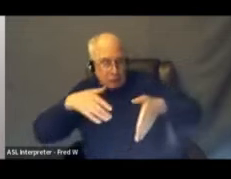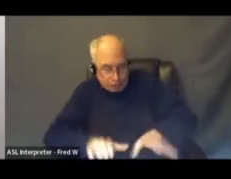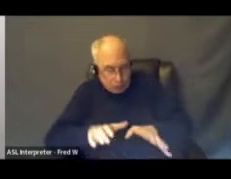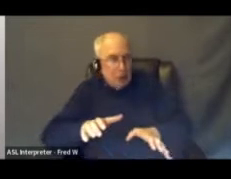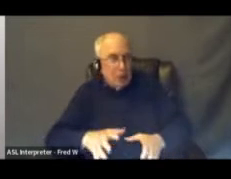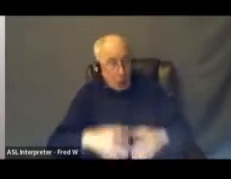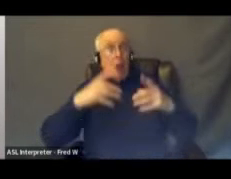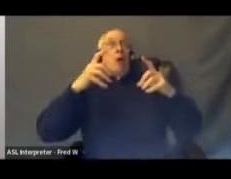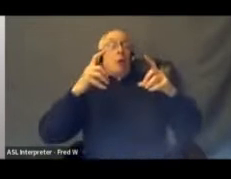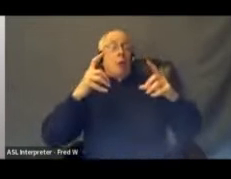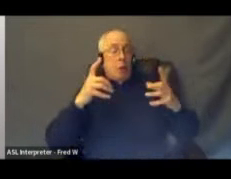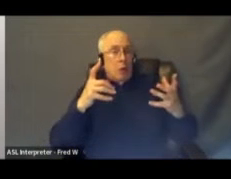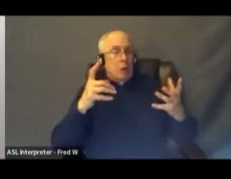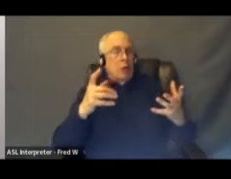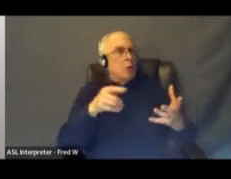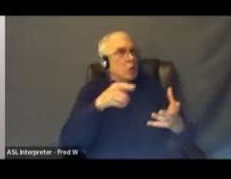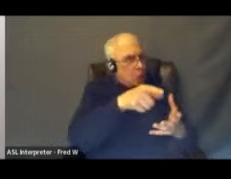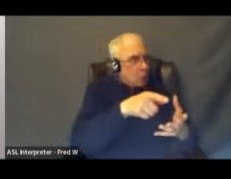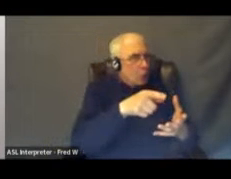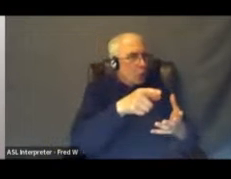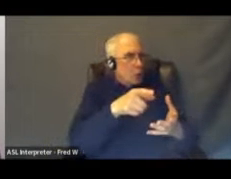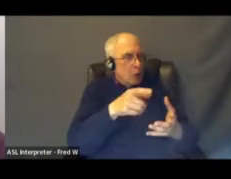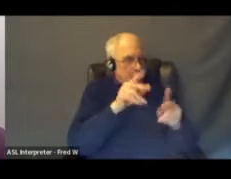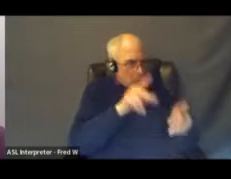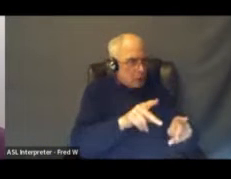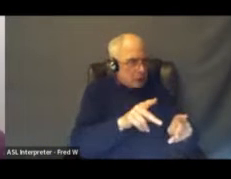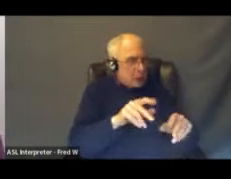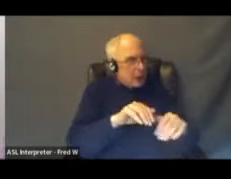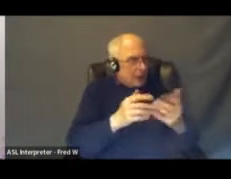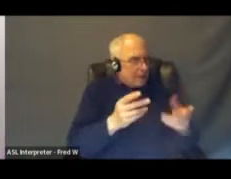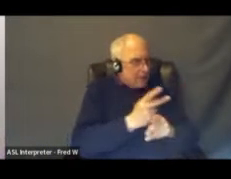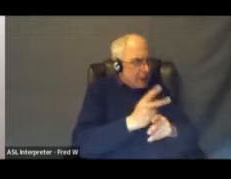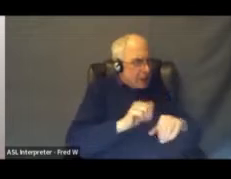here. So when discussing suicide